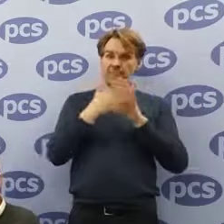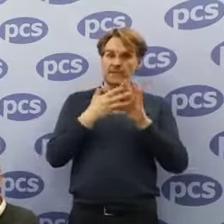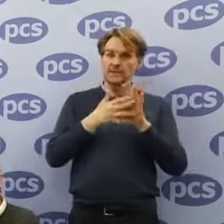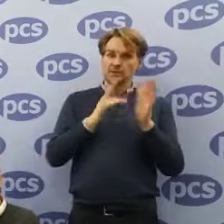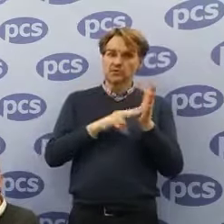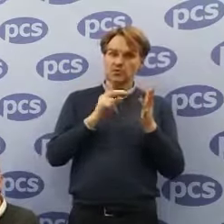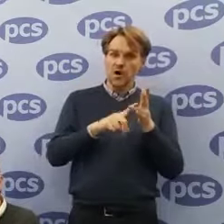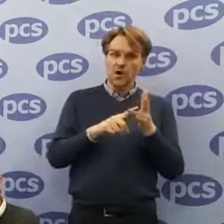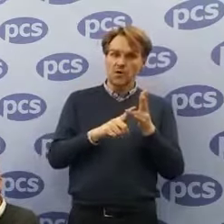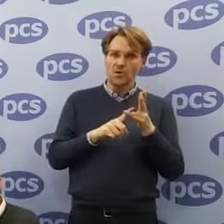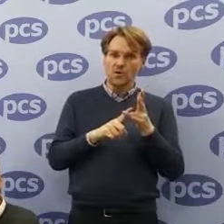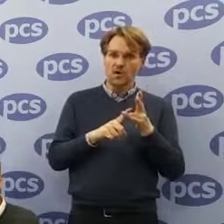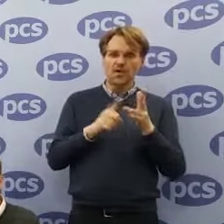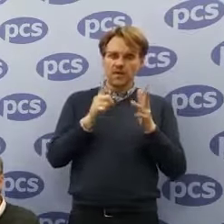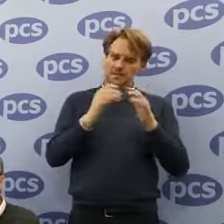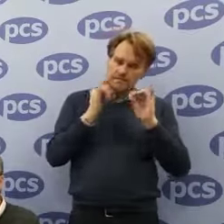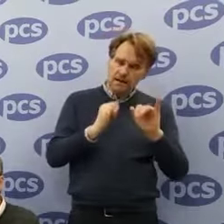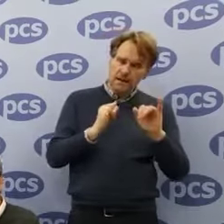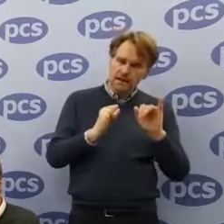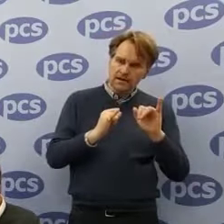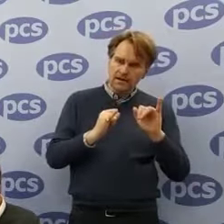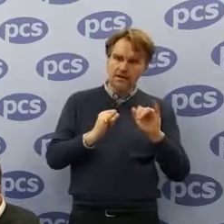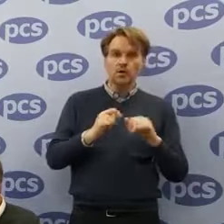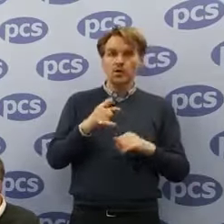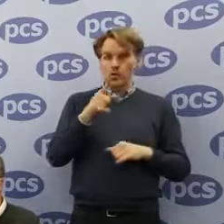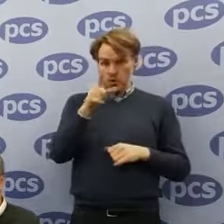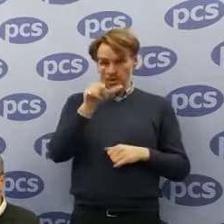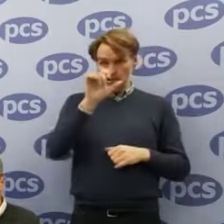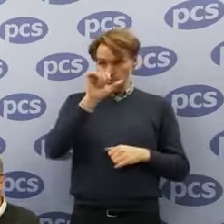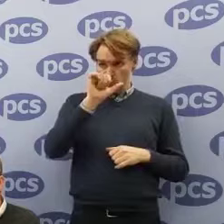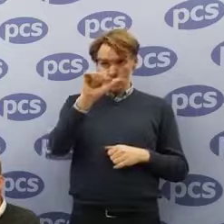think that's the message we've got to get across, that it's your union we want